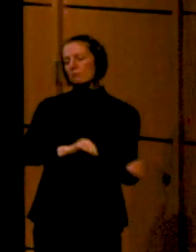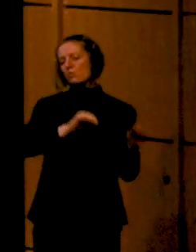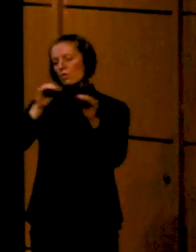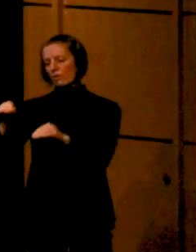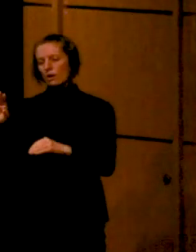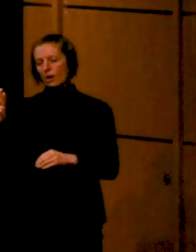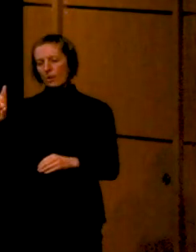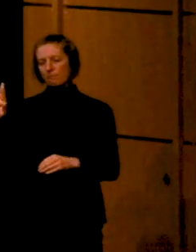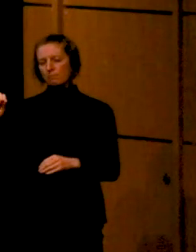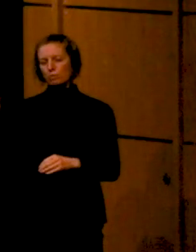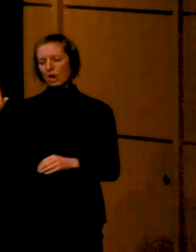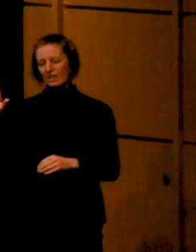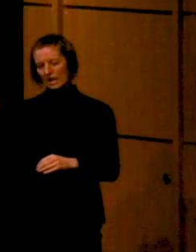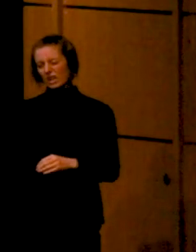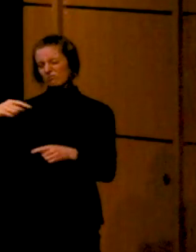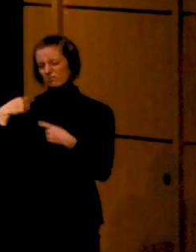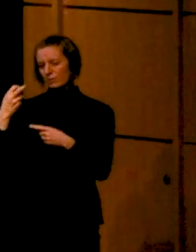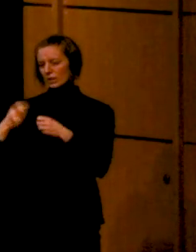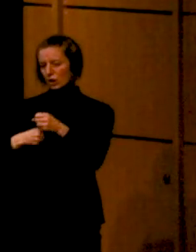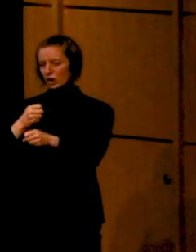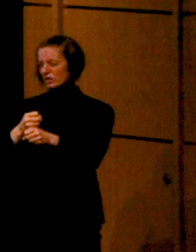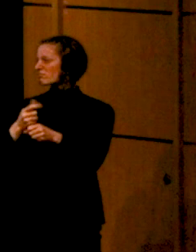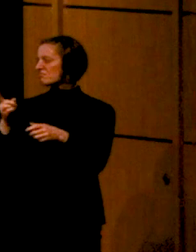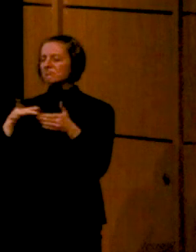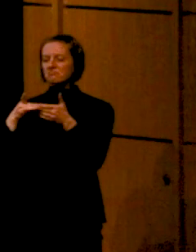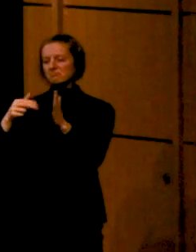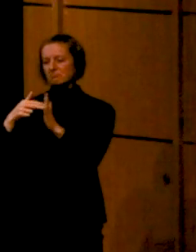He's the Head of the Painting Department at the Bard Graduate Center.